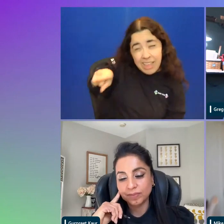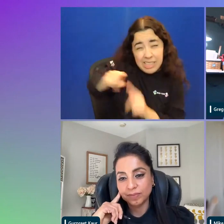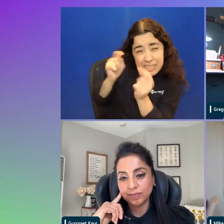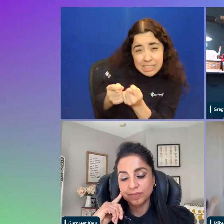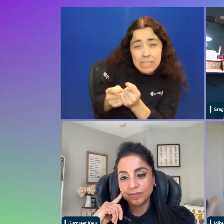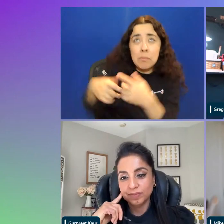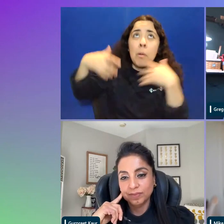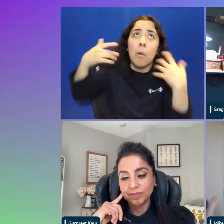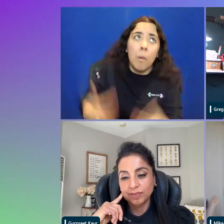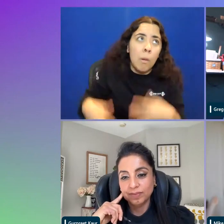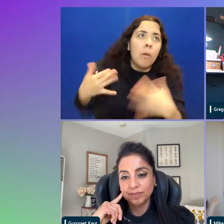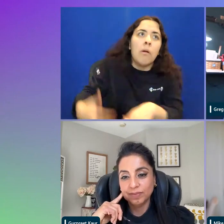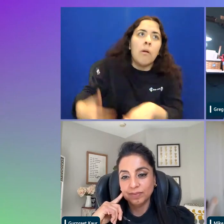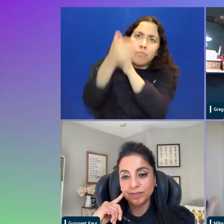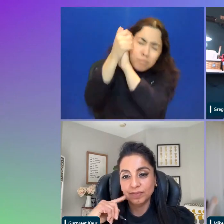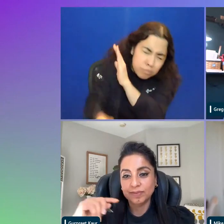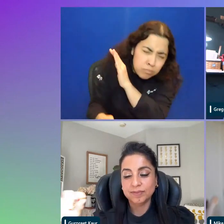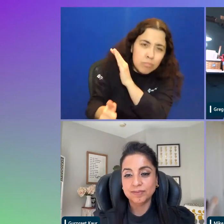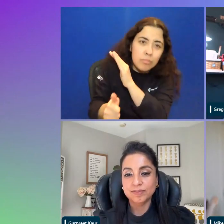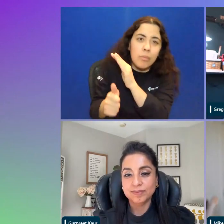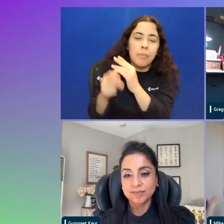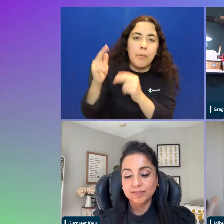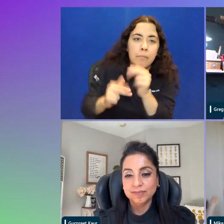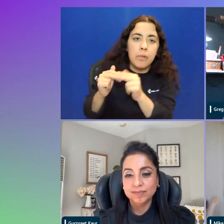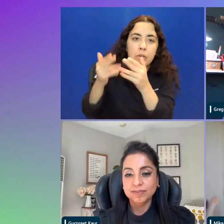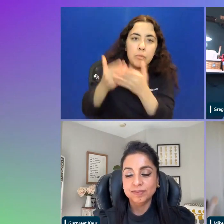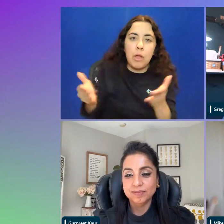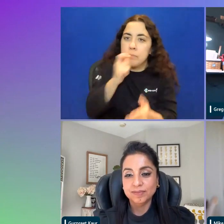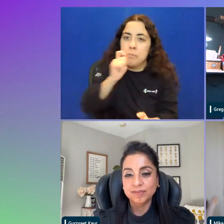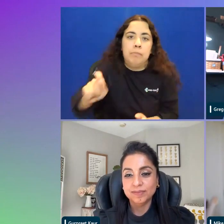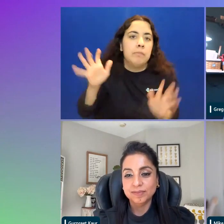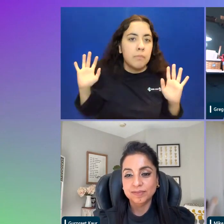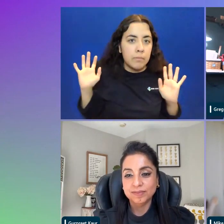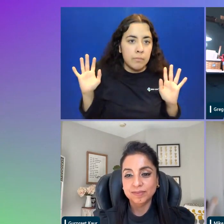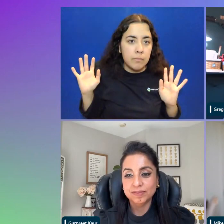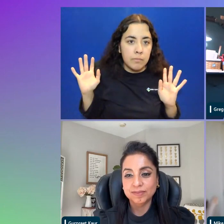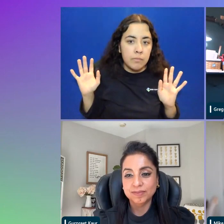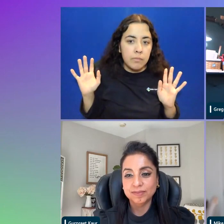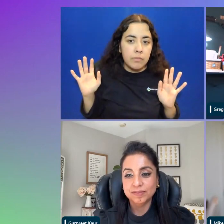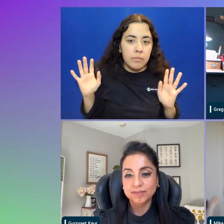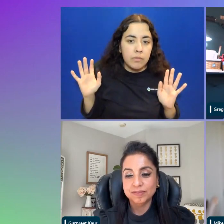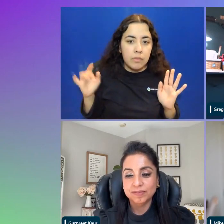just building product, period. He goes, I, I miss it. Like I